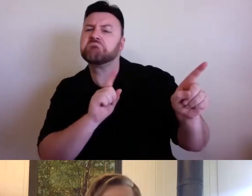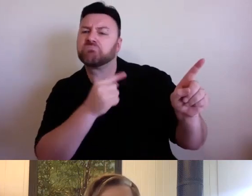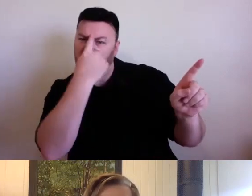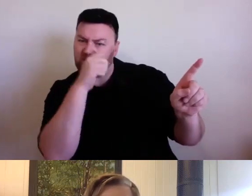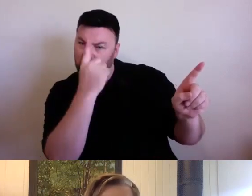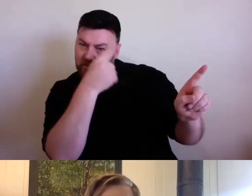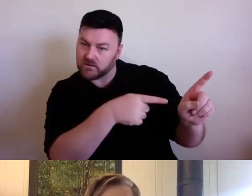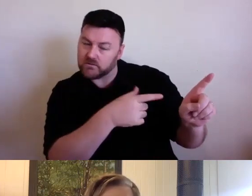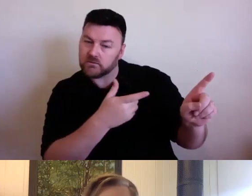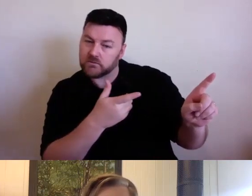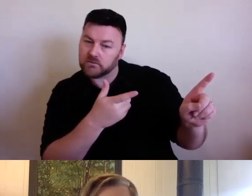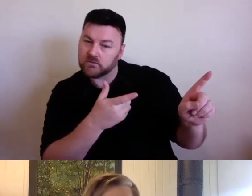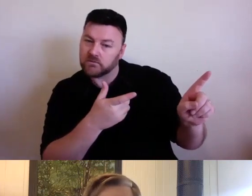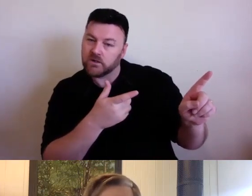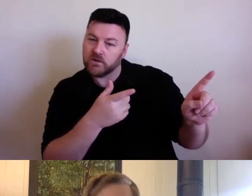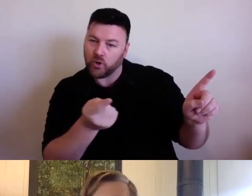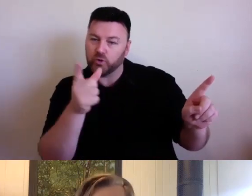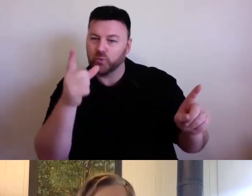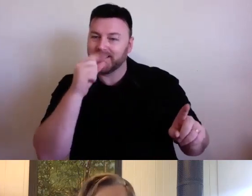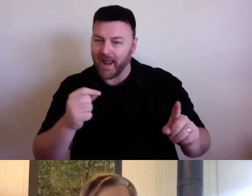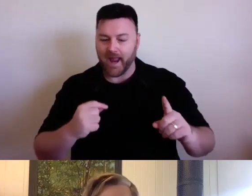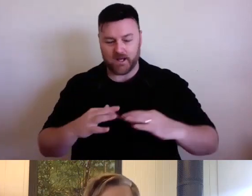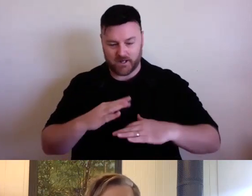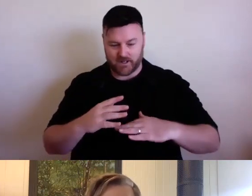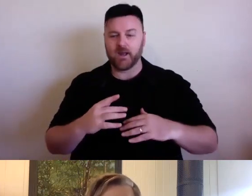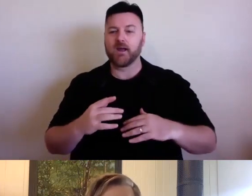and to sit with. So that you are somewhat prepared. >> ANANTH GOPAL: